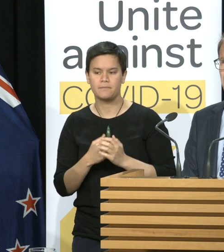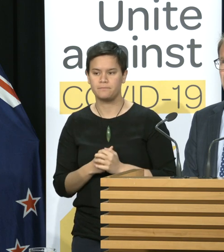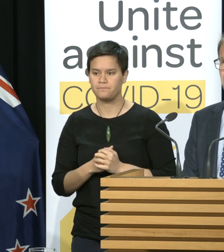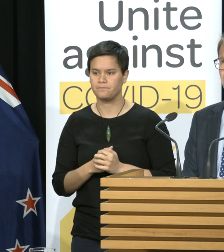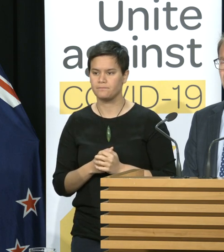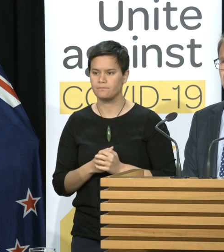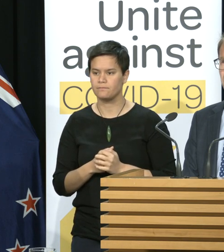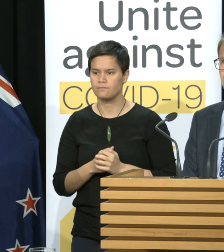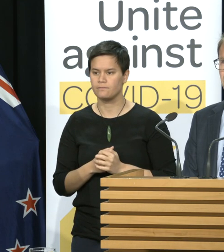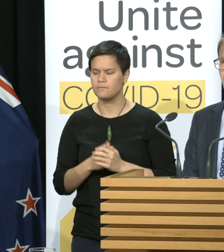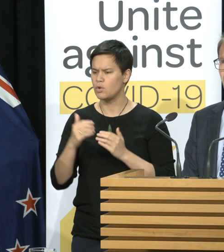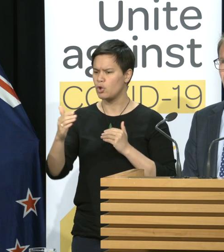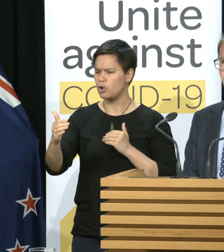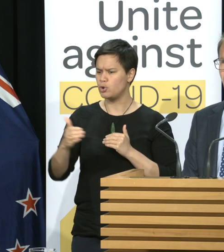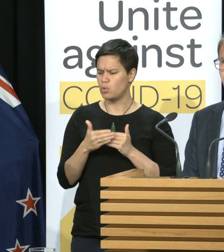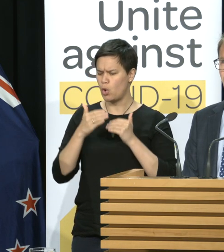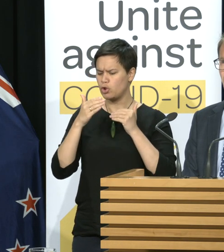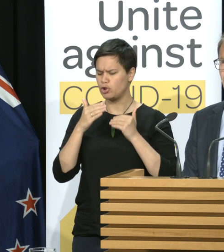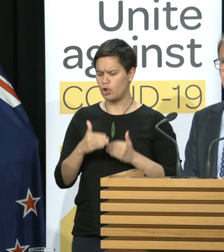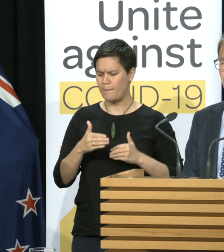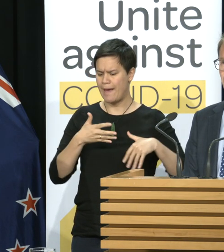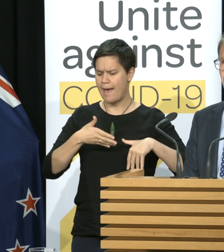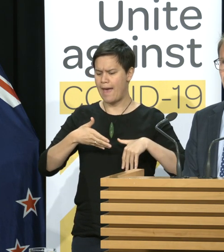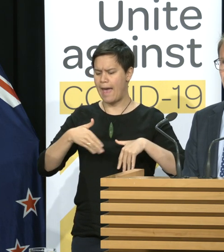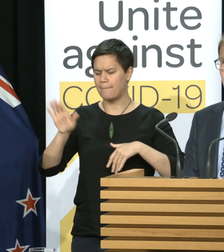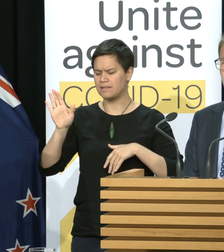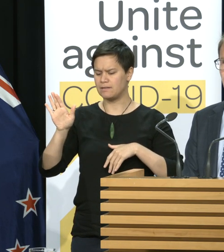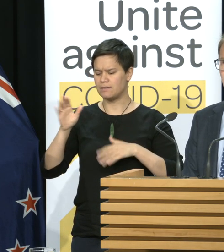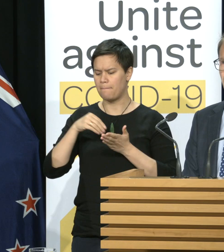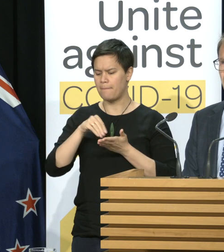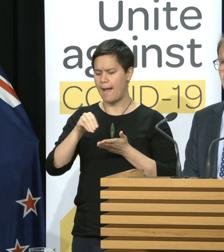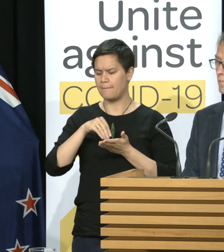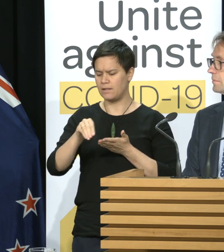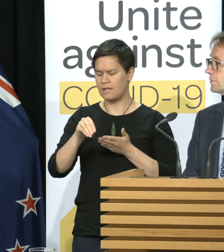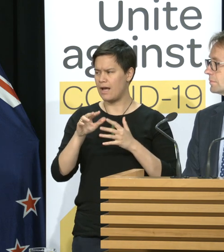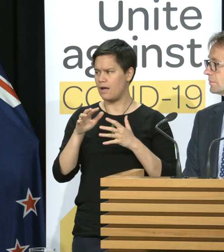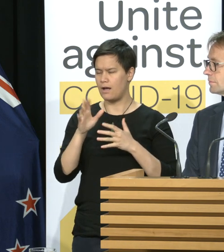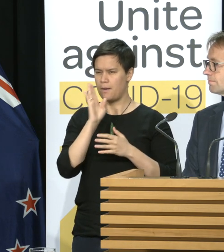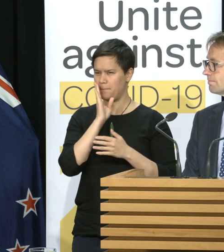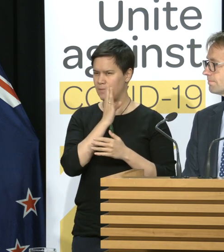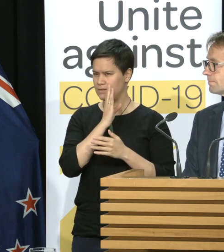And how's the urgent support payment different to the wage subsidy scheme? I'm sorry, the Minister of Finance